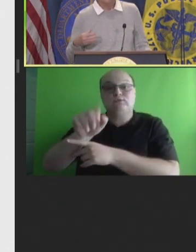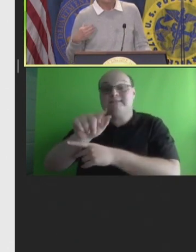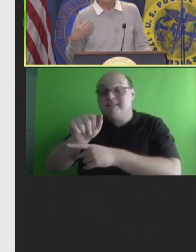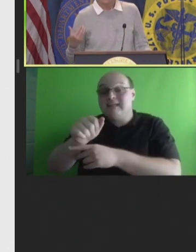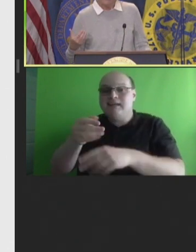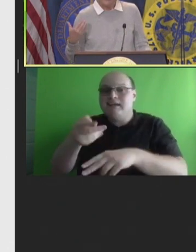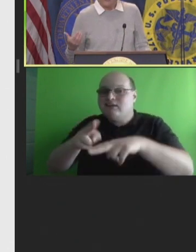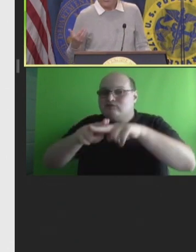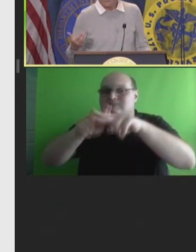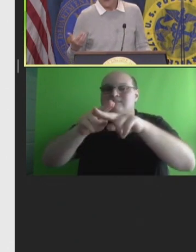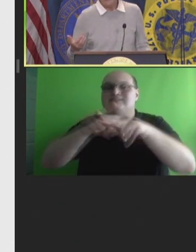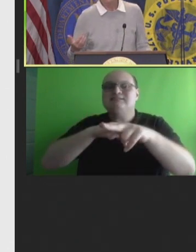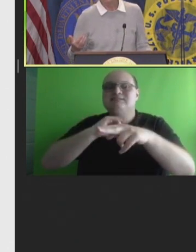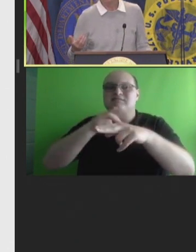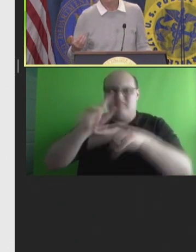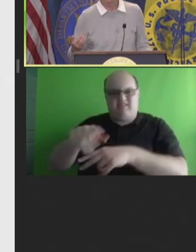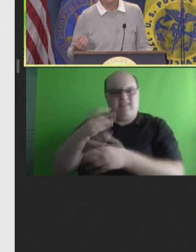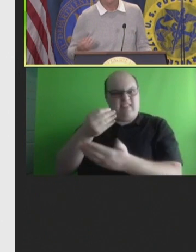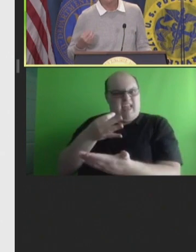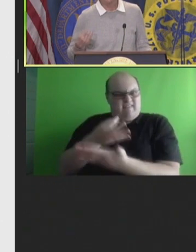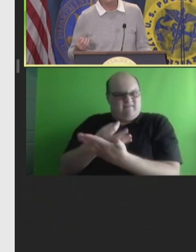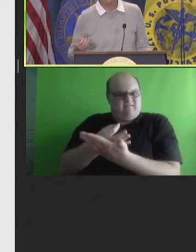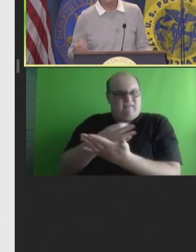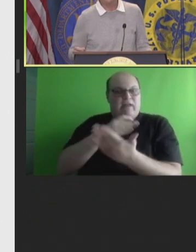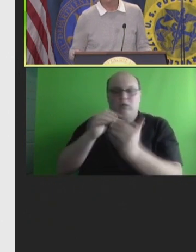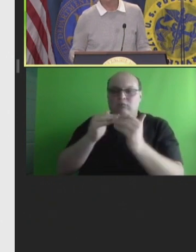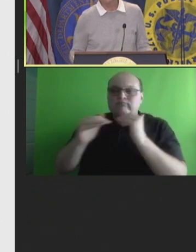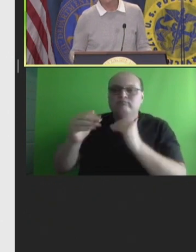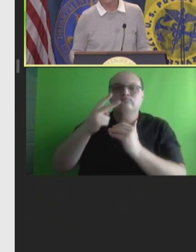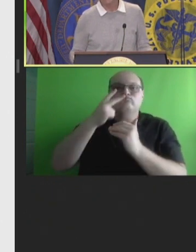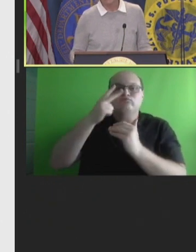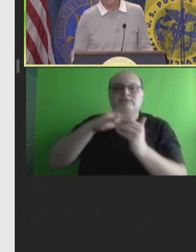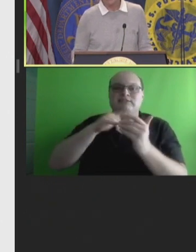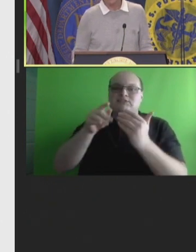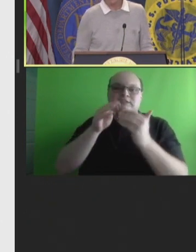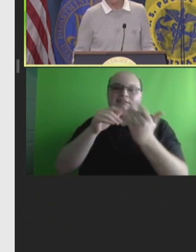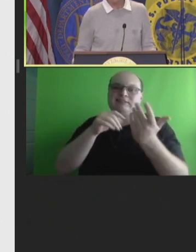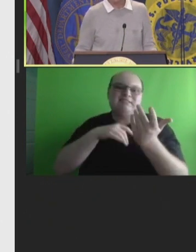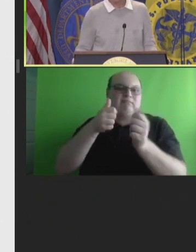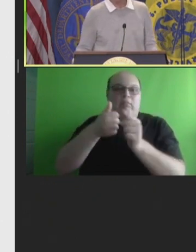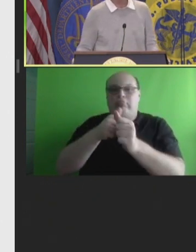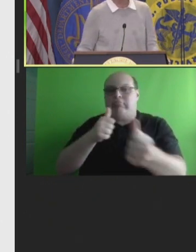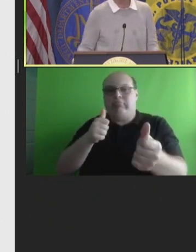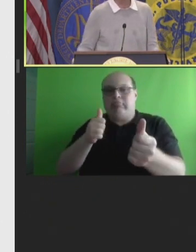You look at this funding level and you see that it has not kept pace with the need. And